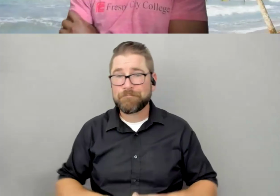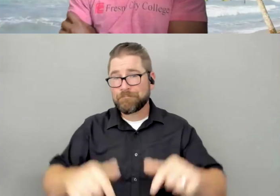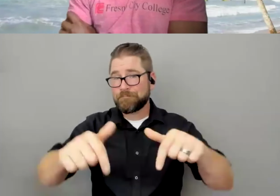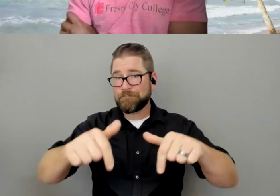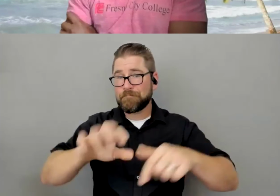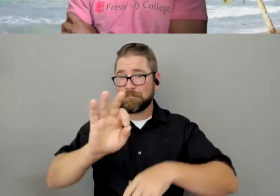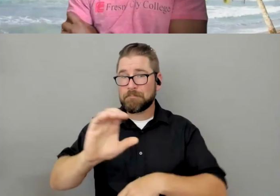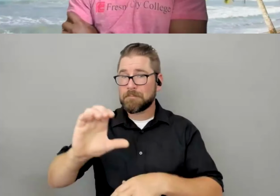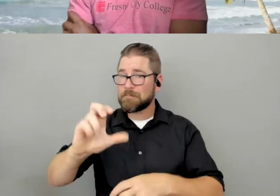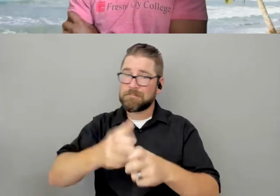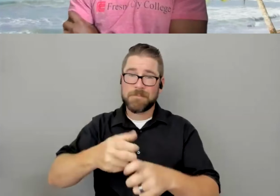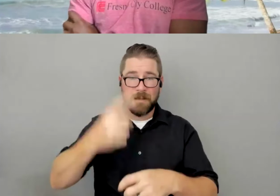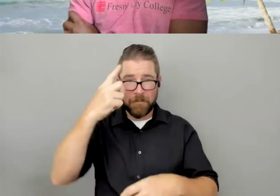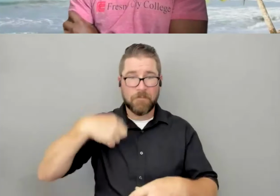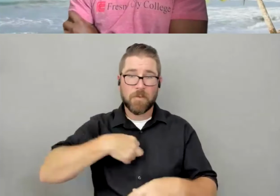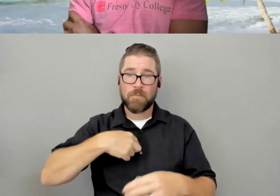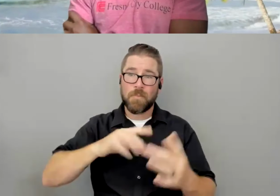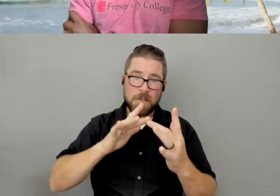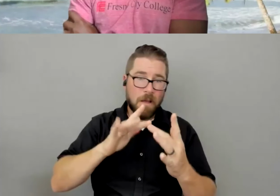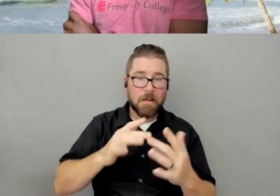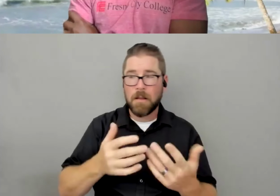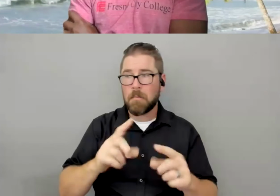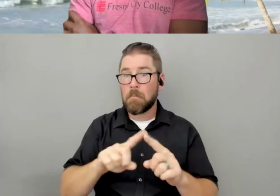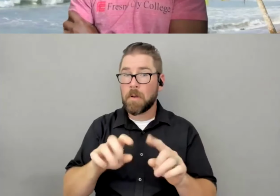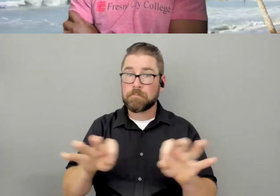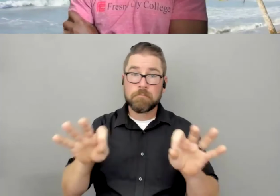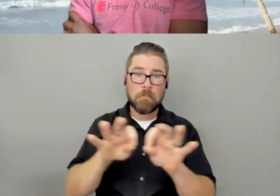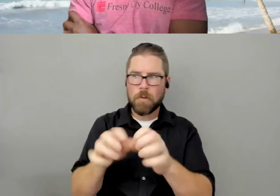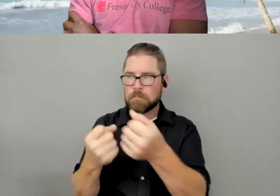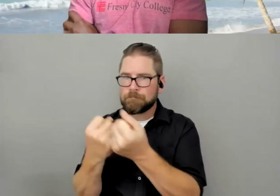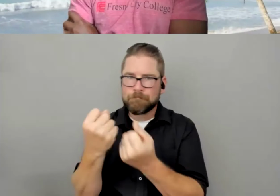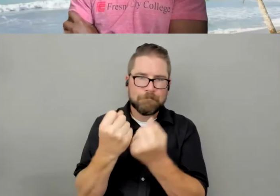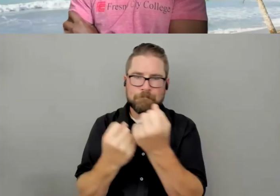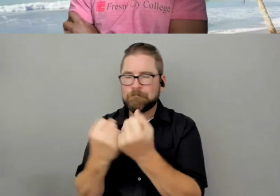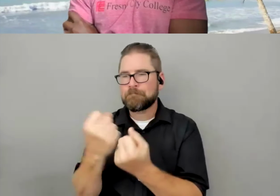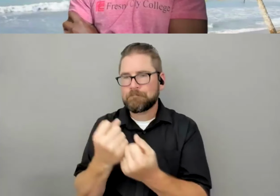to navigate, but the key is for us to work with each other and do the best we can, put our best foot forward.